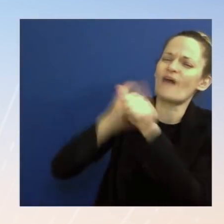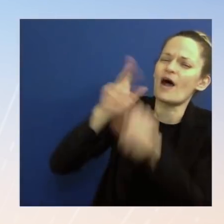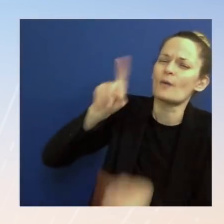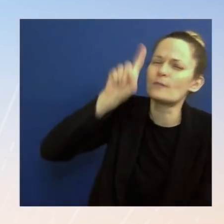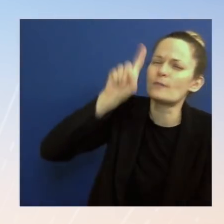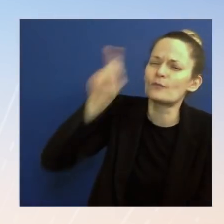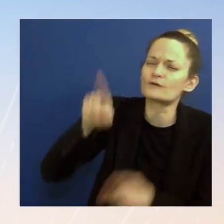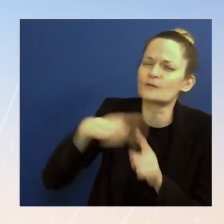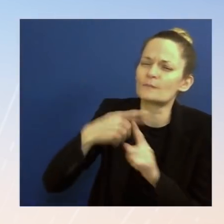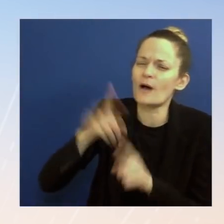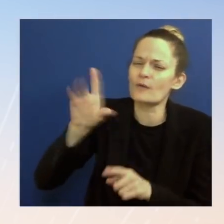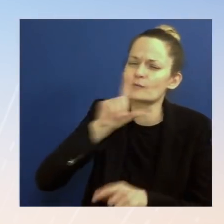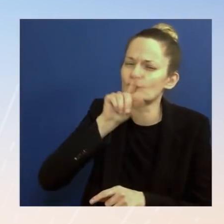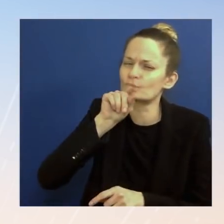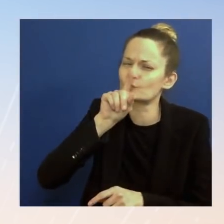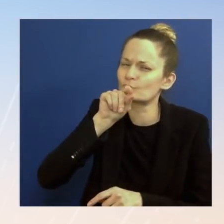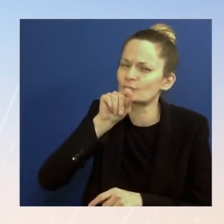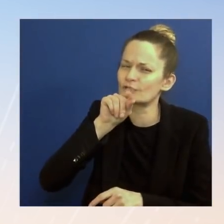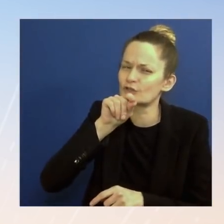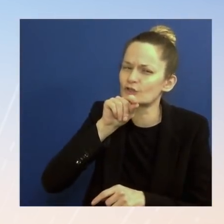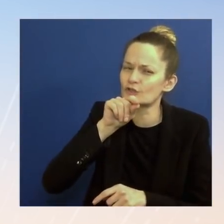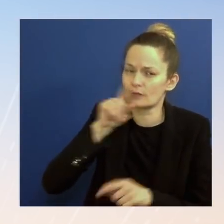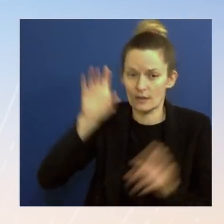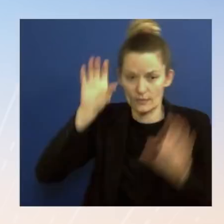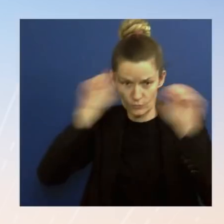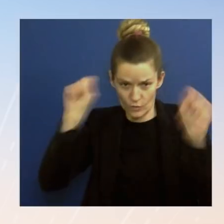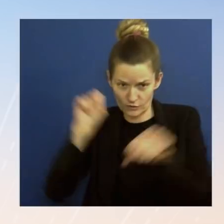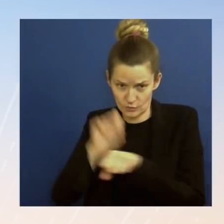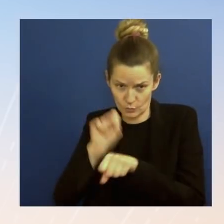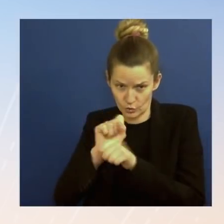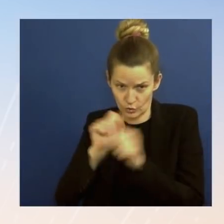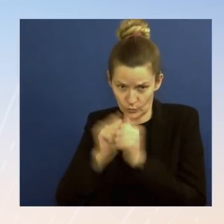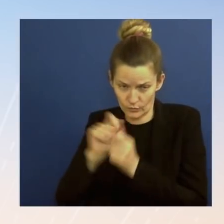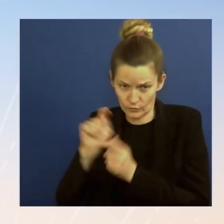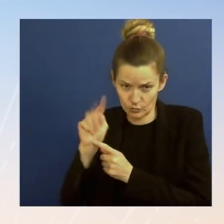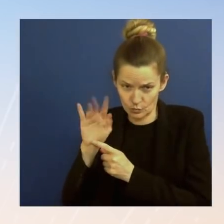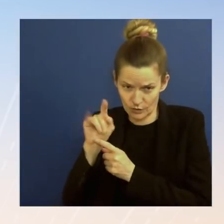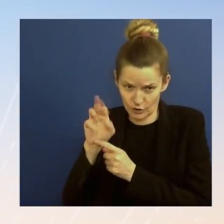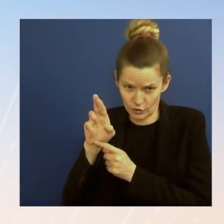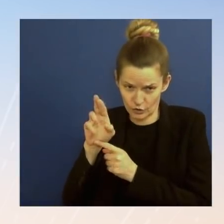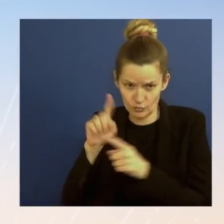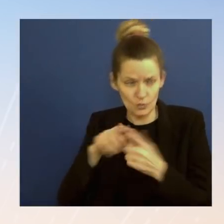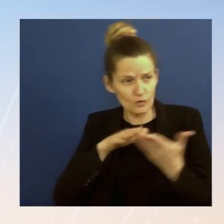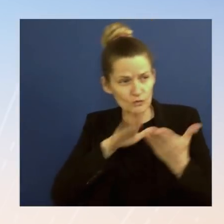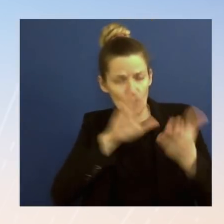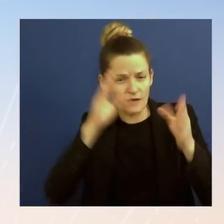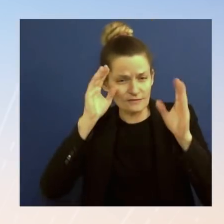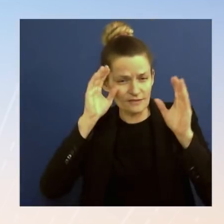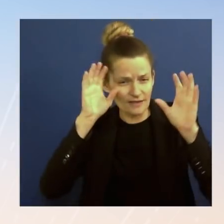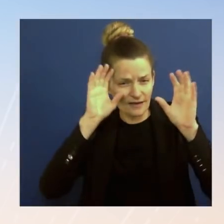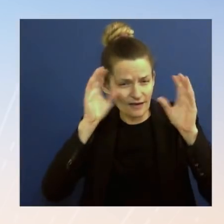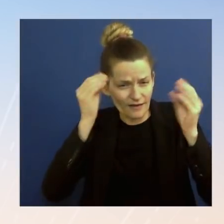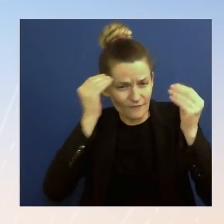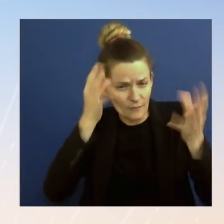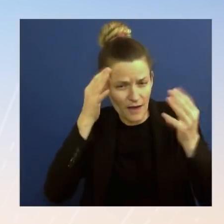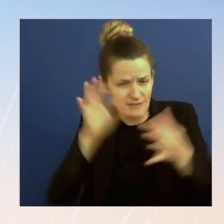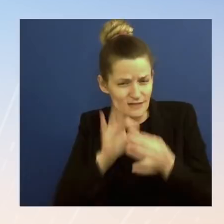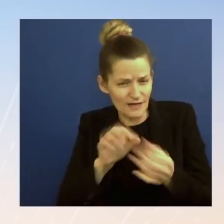specifically to address misinformation on vaccines, called it a "wartime effort." Has there been any conversations with Twitter to address misinformation